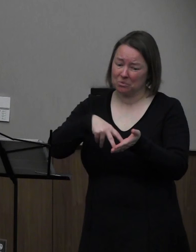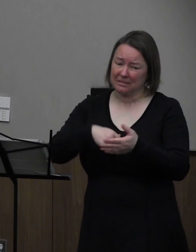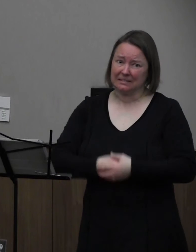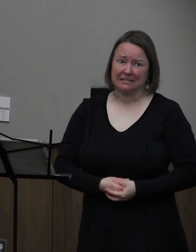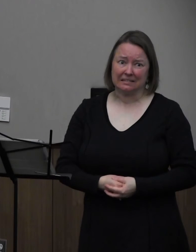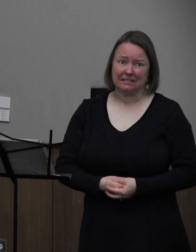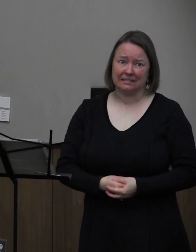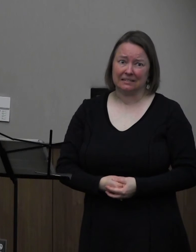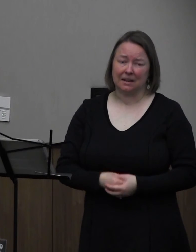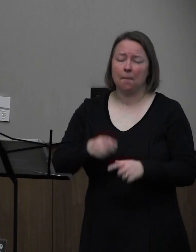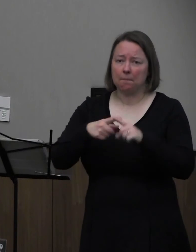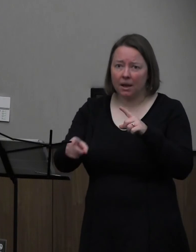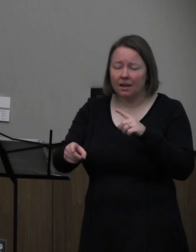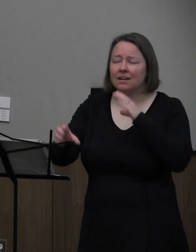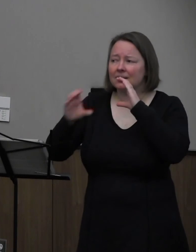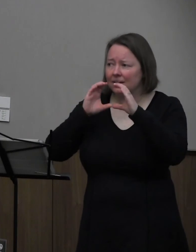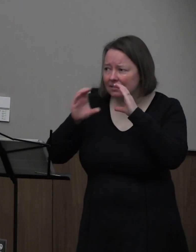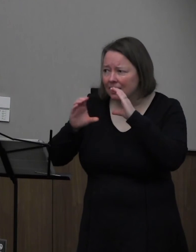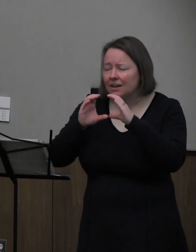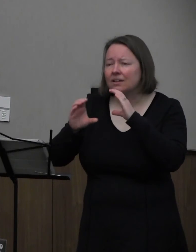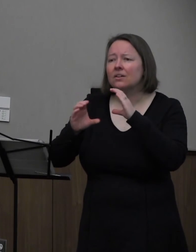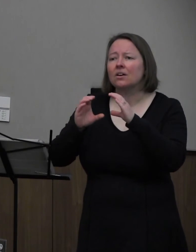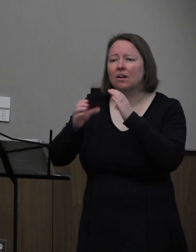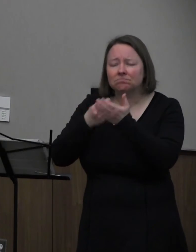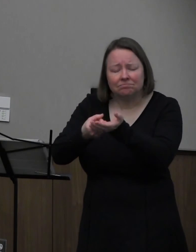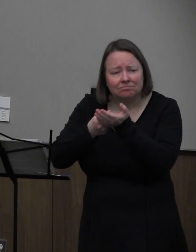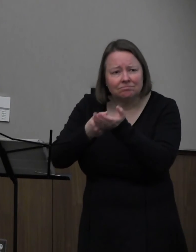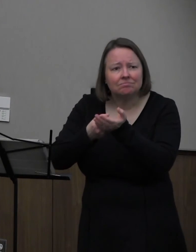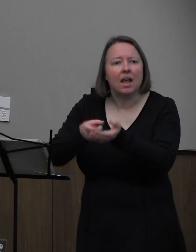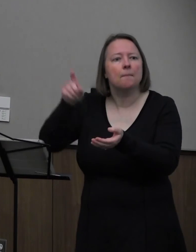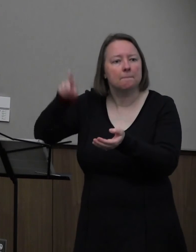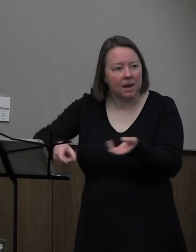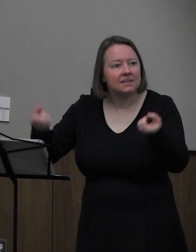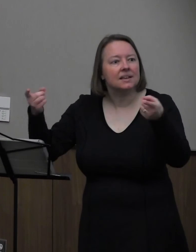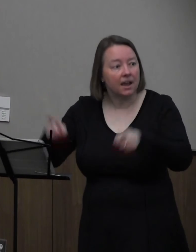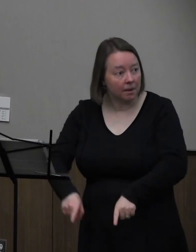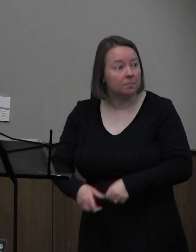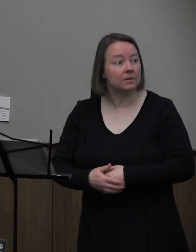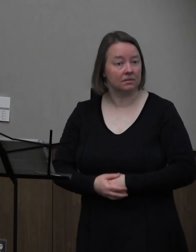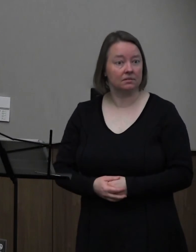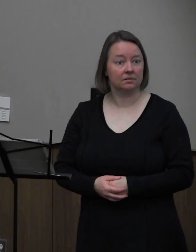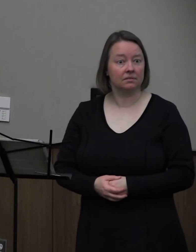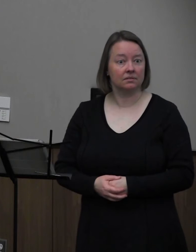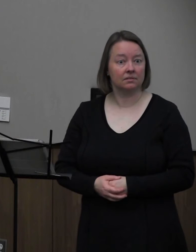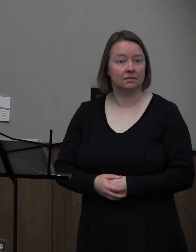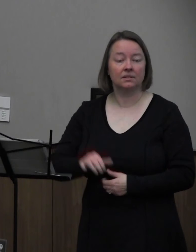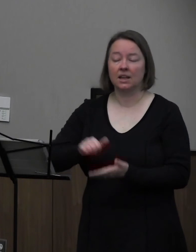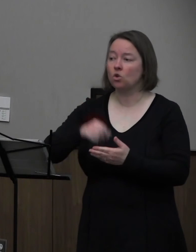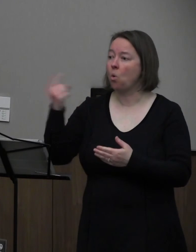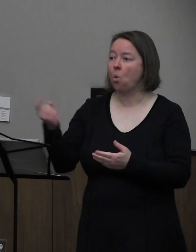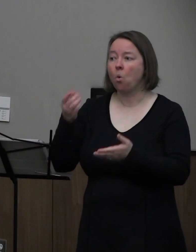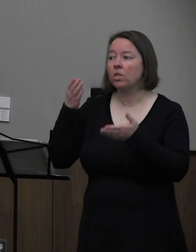But they were dialogues and conversations that have to happen. That's the only way we're going to carry